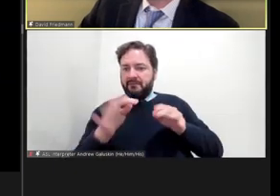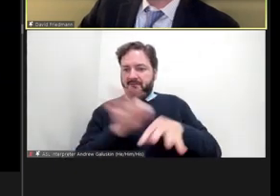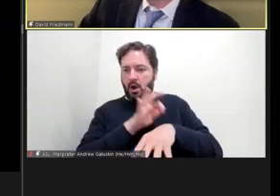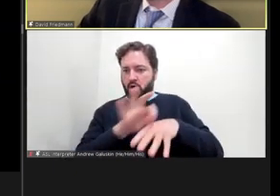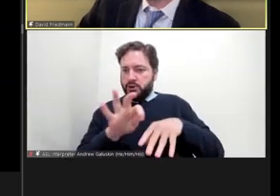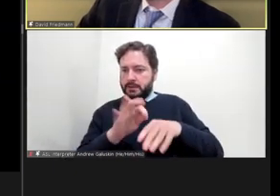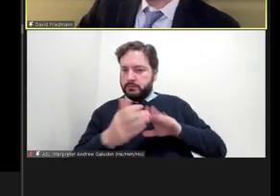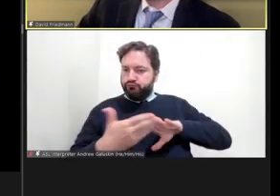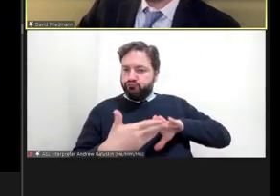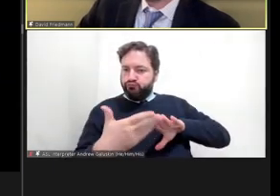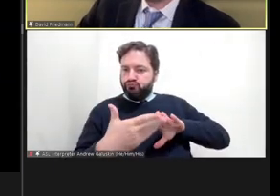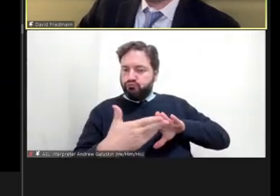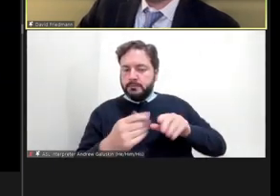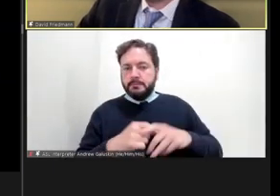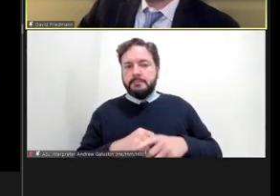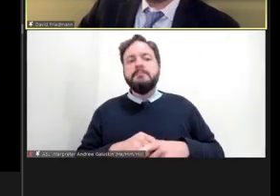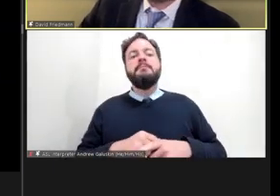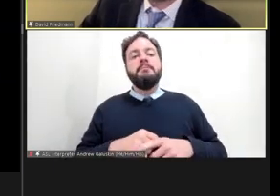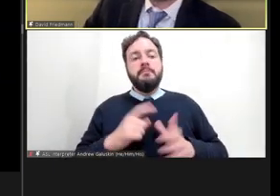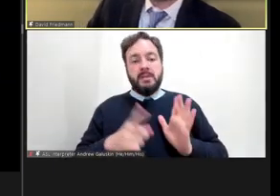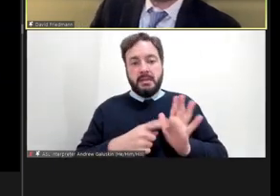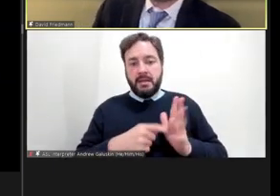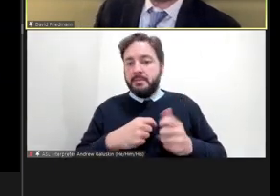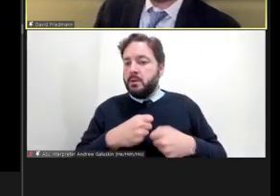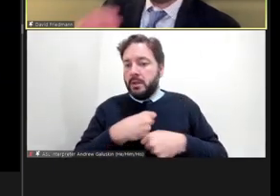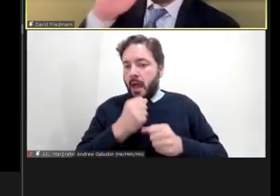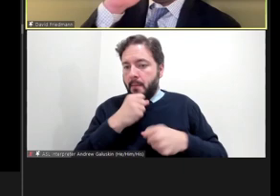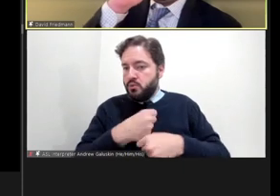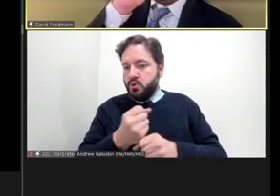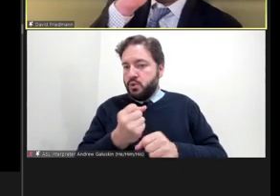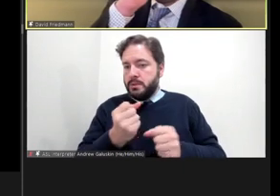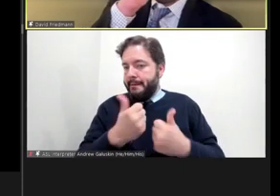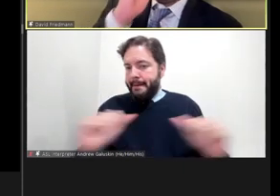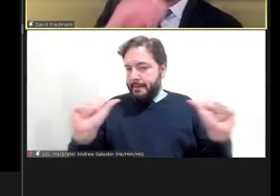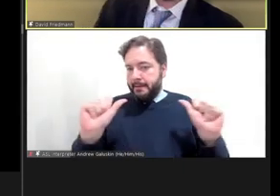Or in some cases, it may actually make no protein at all. And so these are